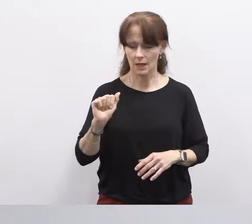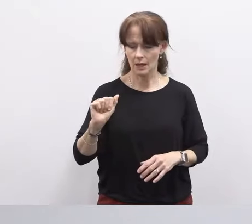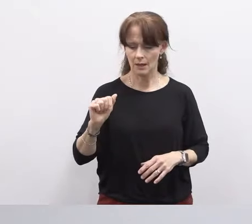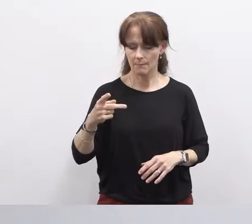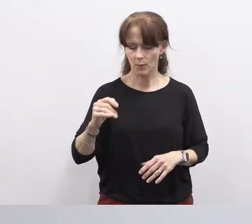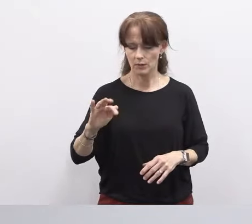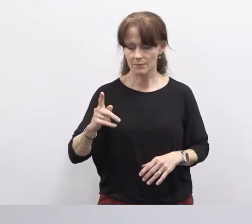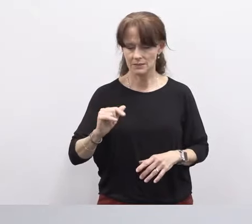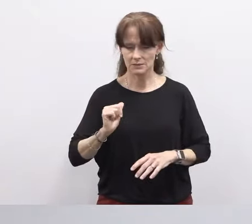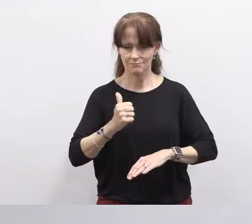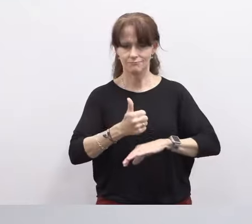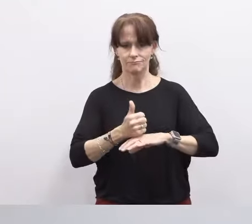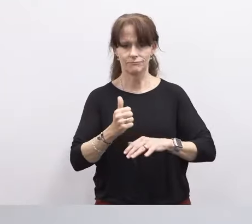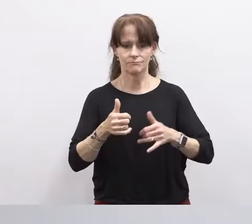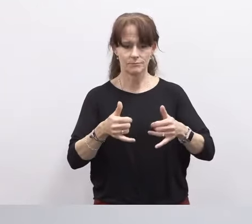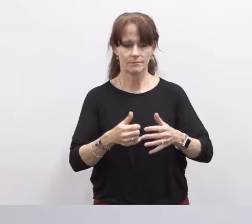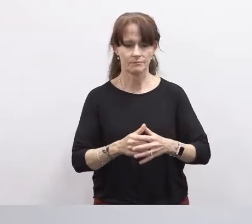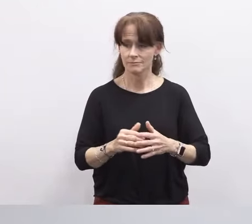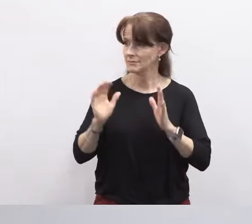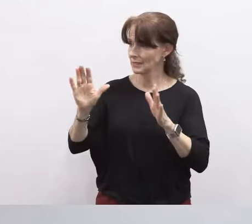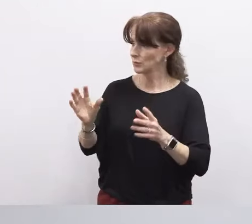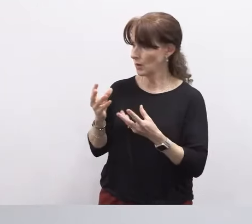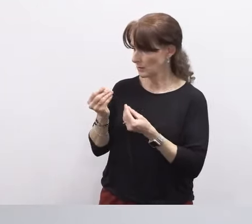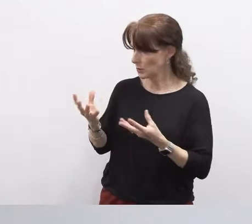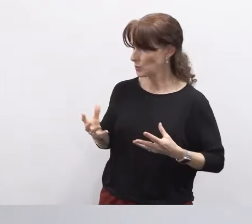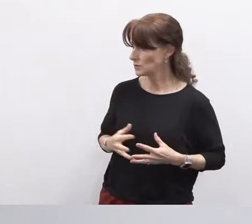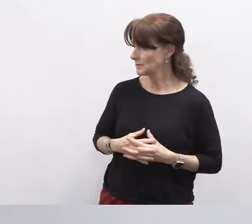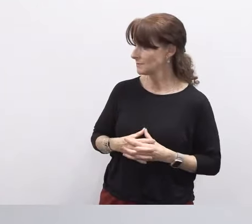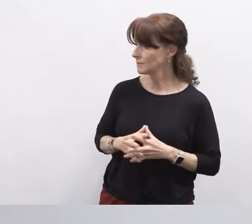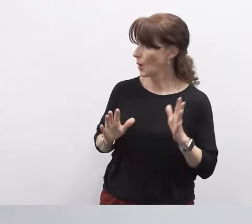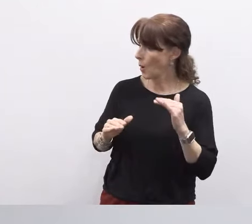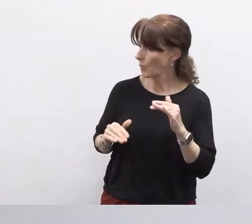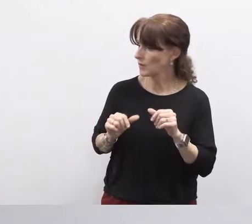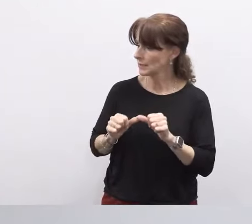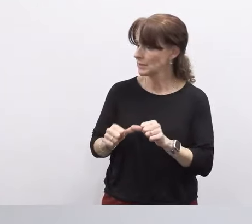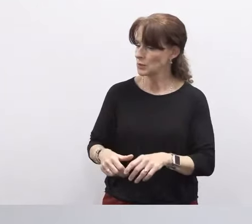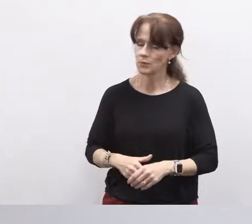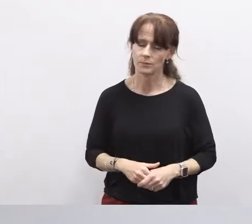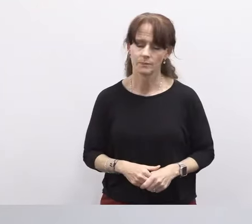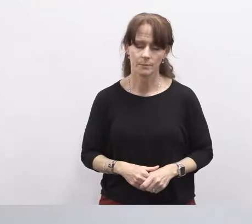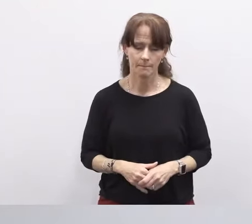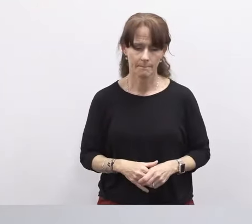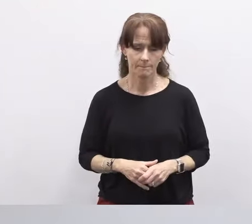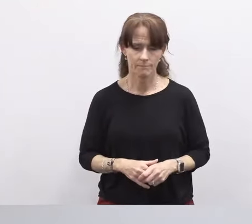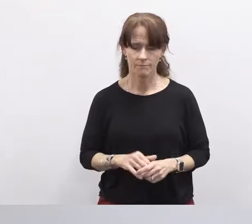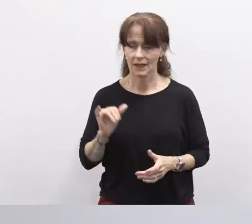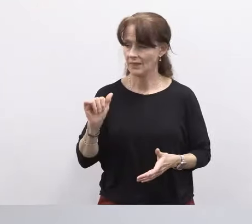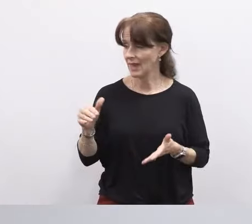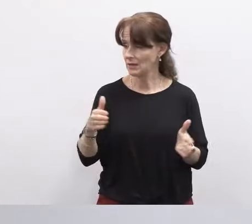Thank you Mr. Zaid, that's great news for us. Hopefully we continue in that direction.